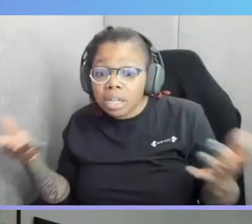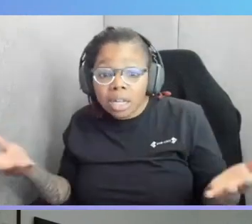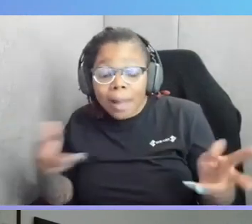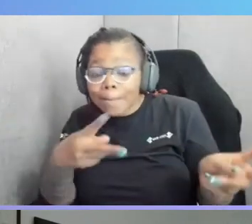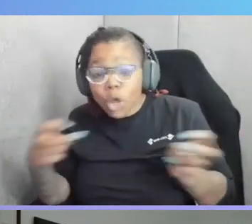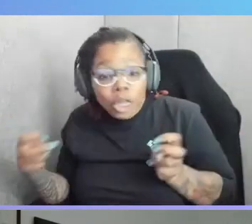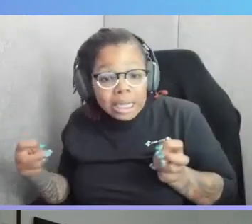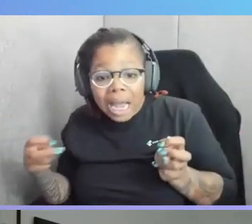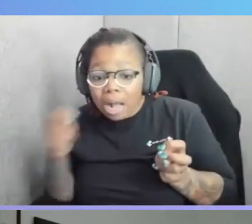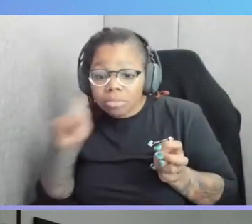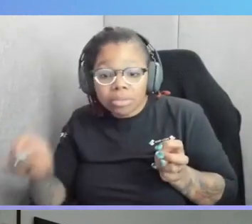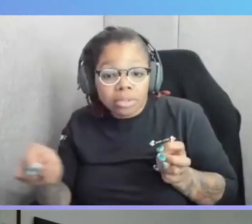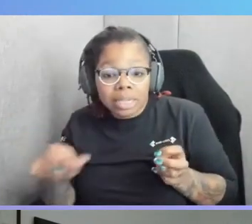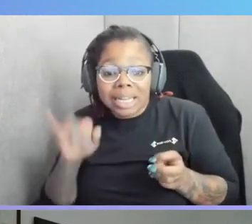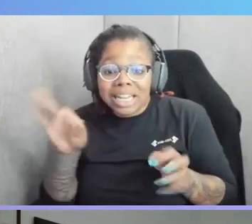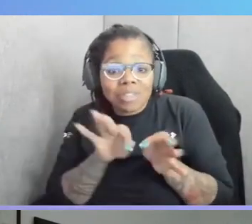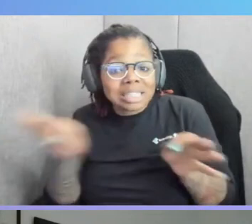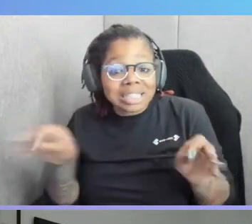it's text, so put it in the alternative tag. So there is